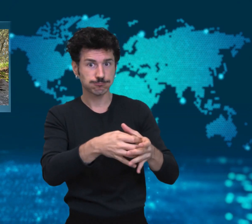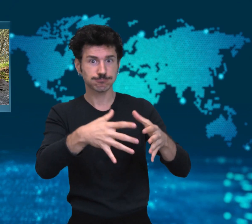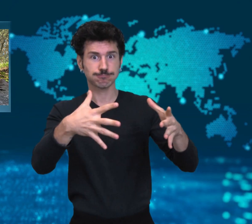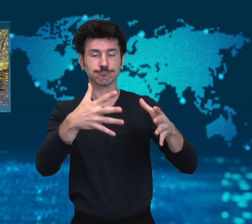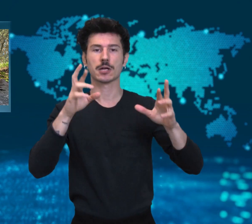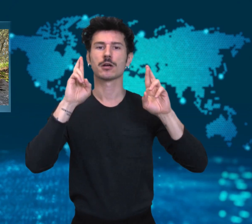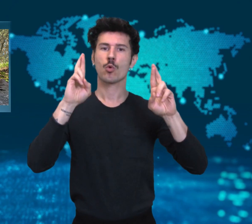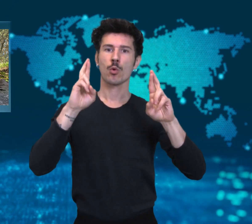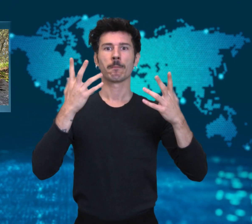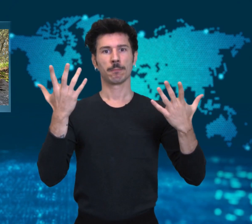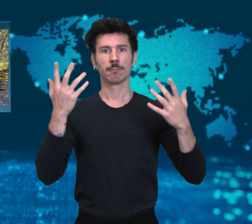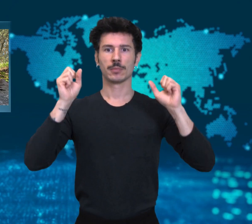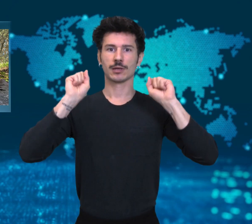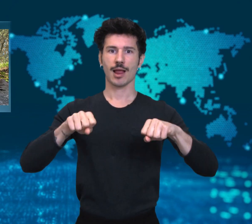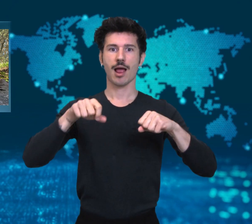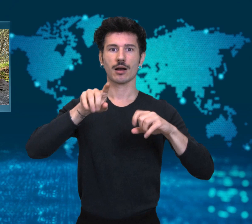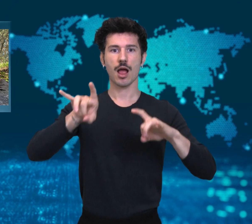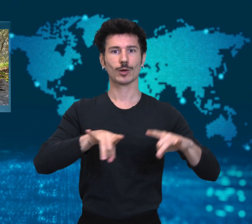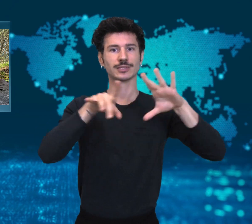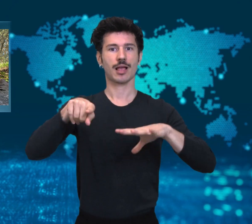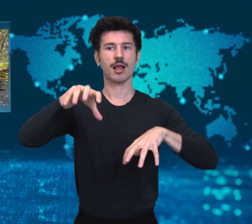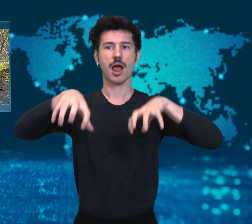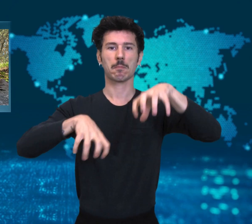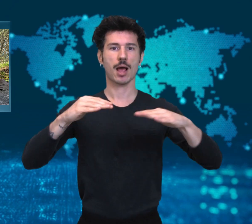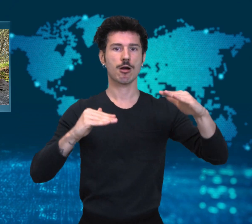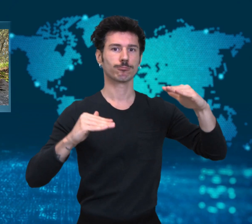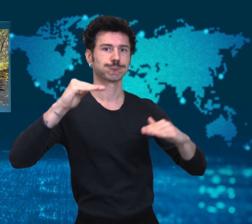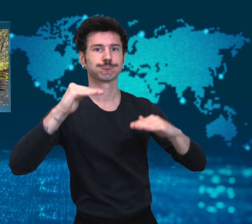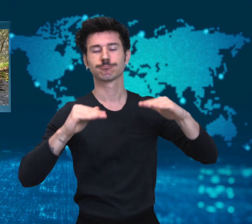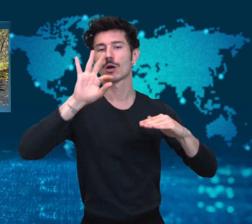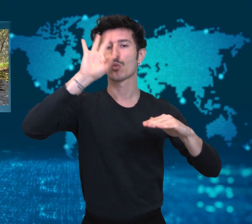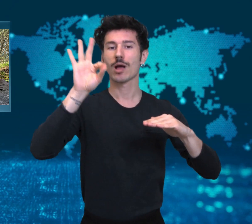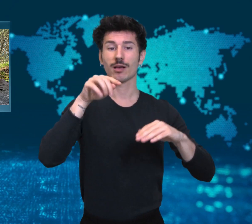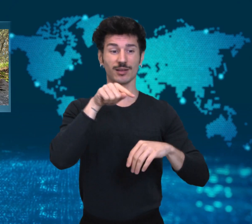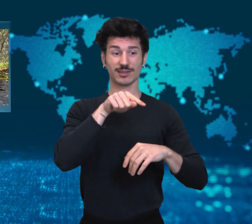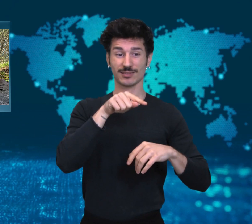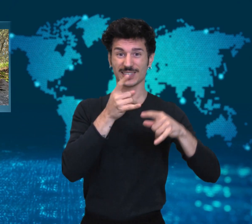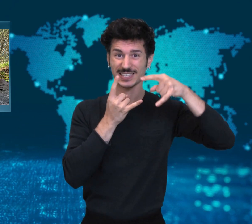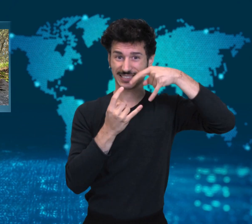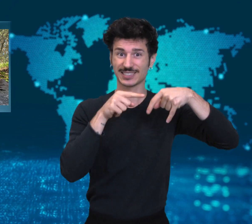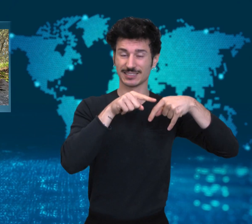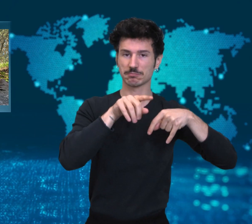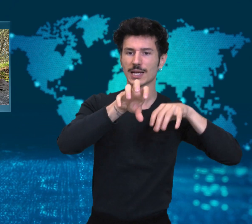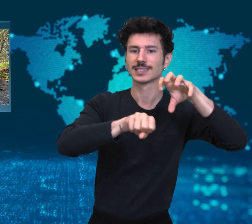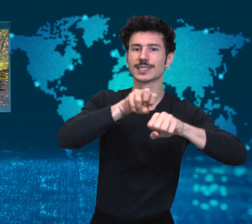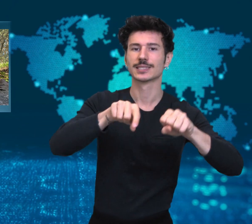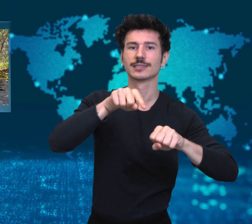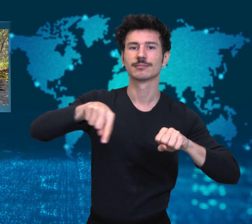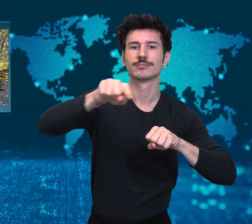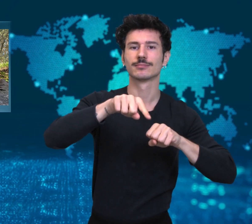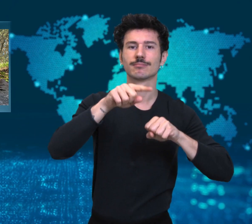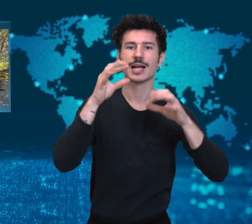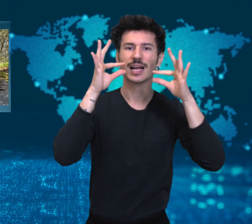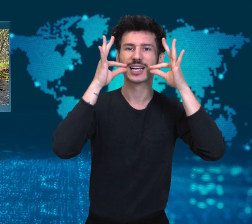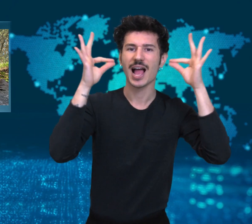Researchers hope that their release will help control the feral cat